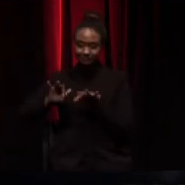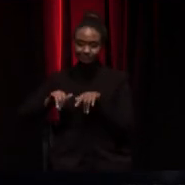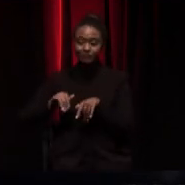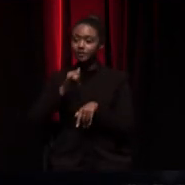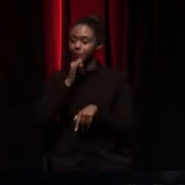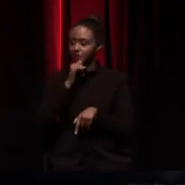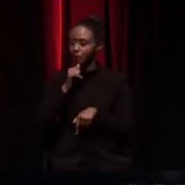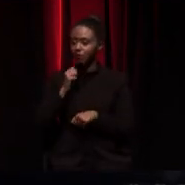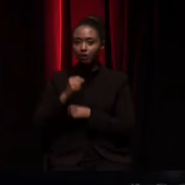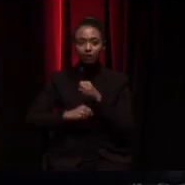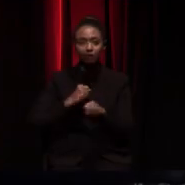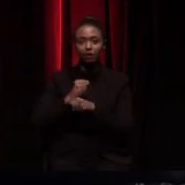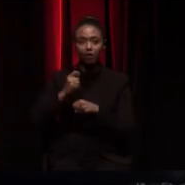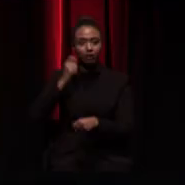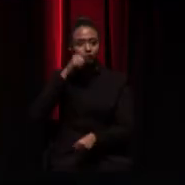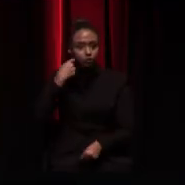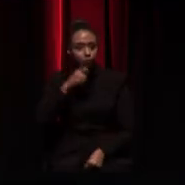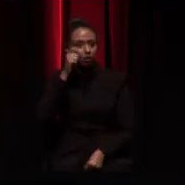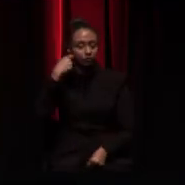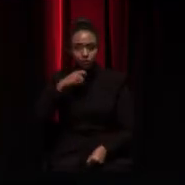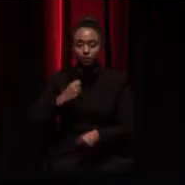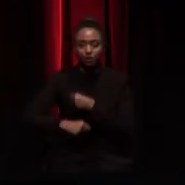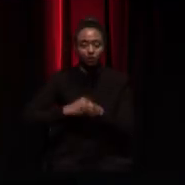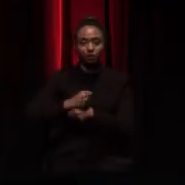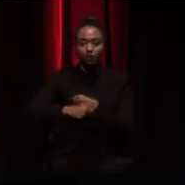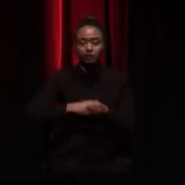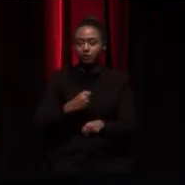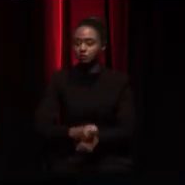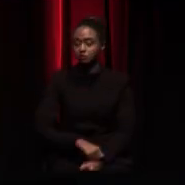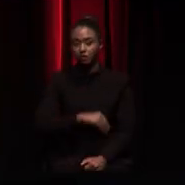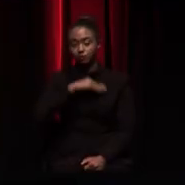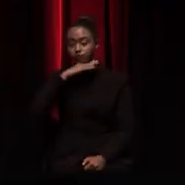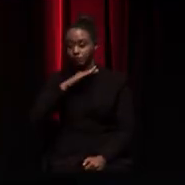one can’t stand it. So, our journalists often